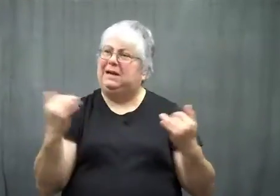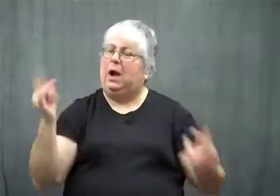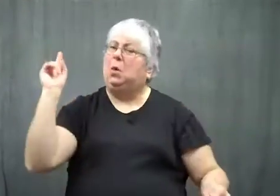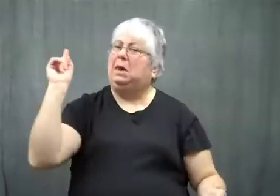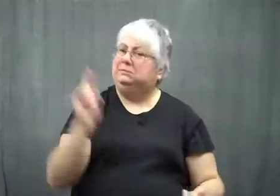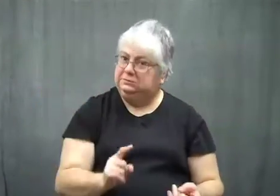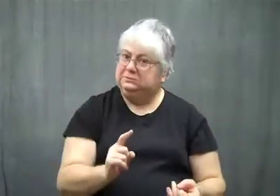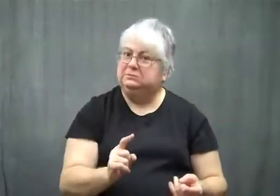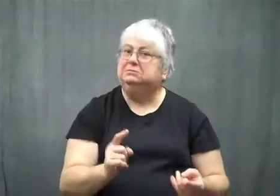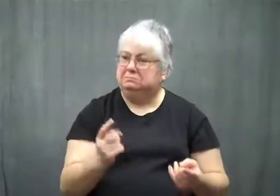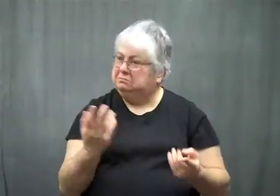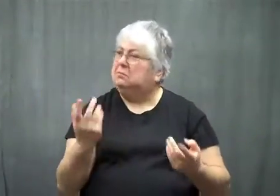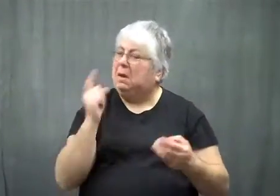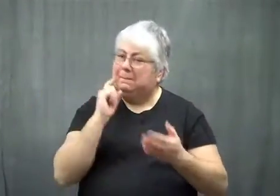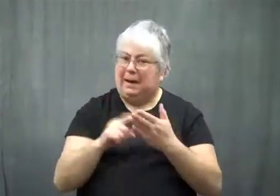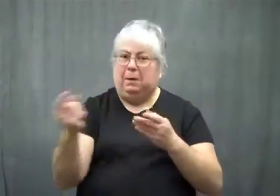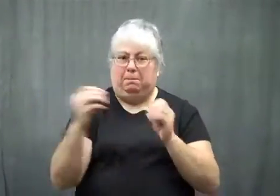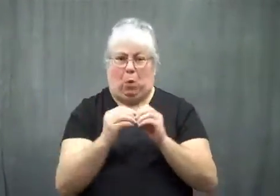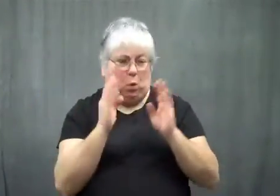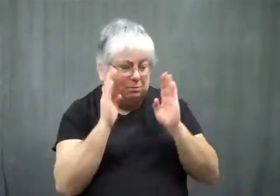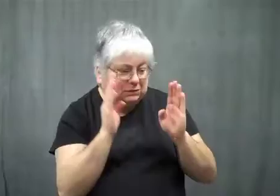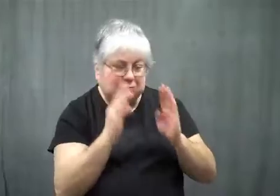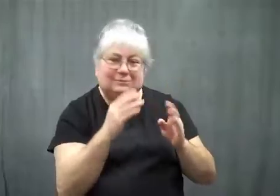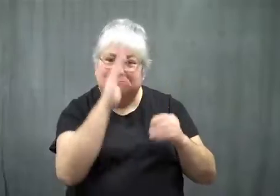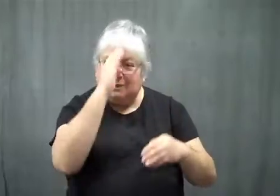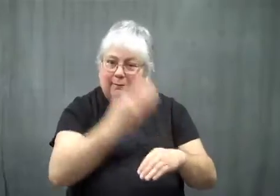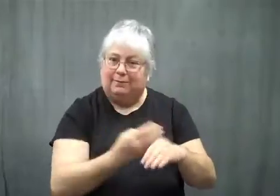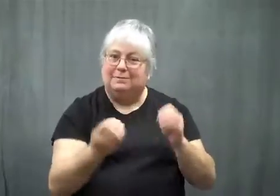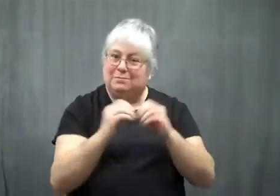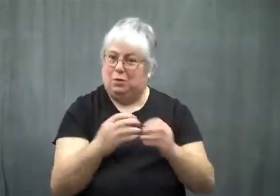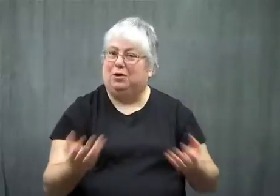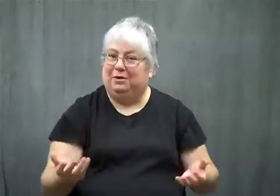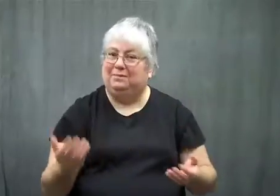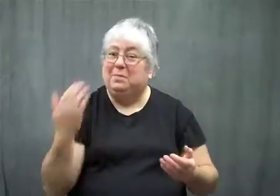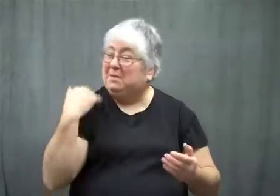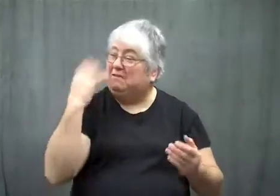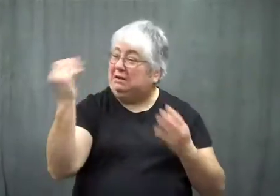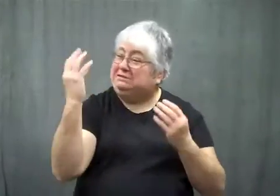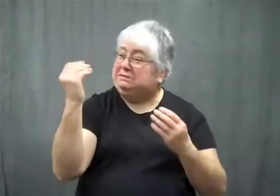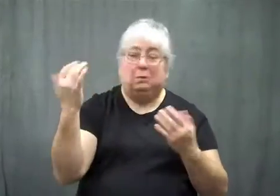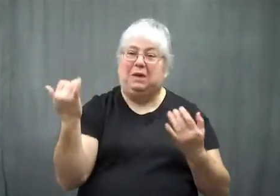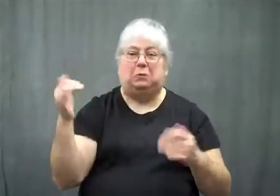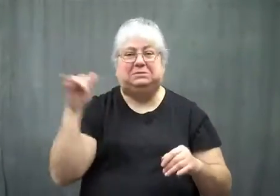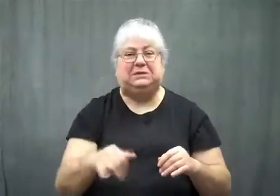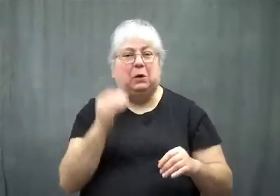She said he wasn't doing that as much and was focused on his son more.